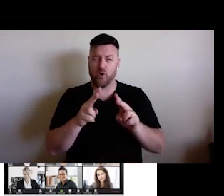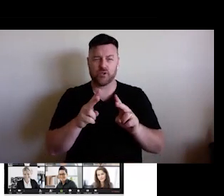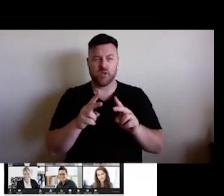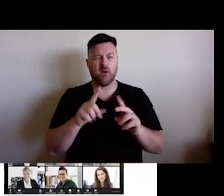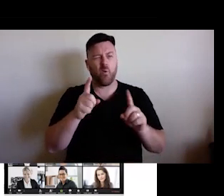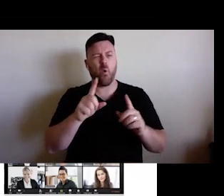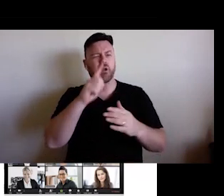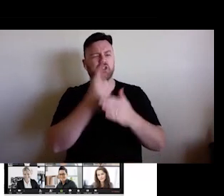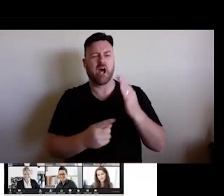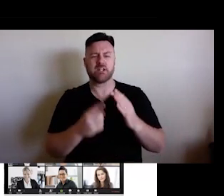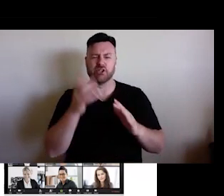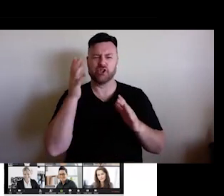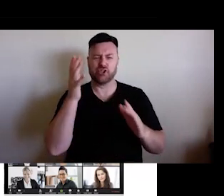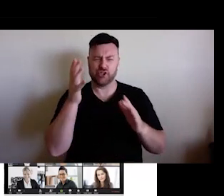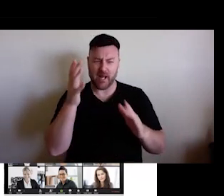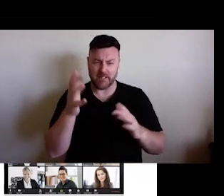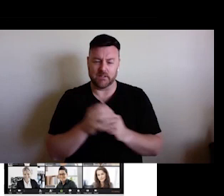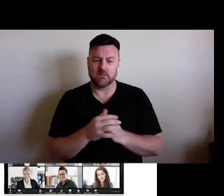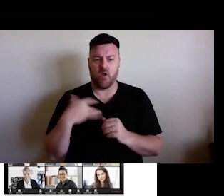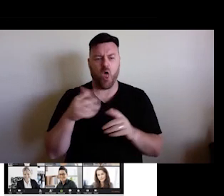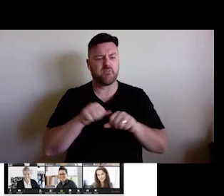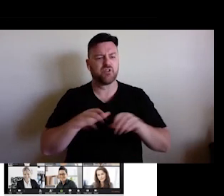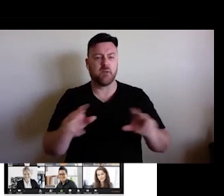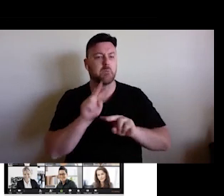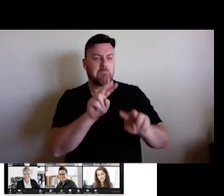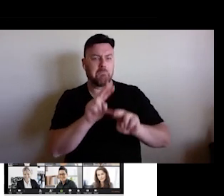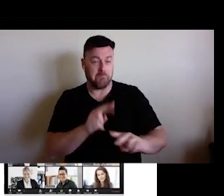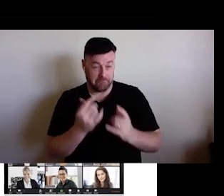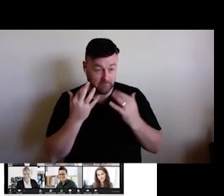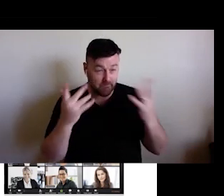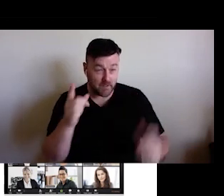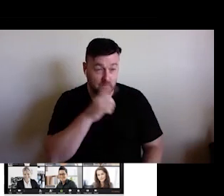This is more people than watched their No. 1 game on Twitch, League